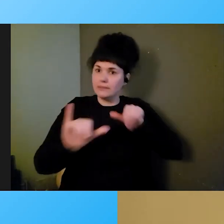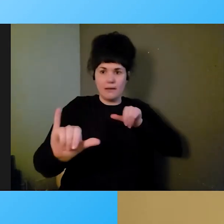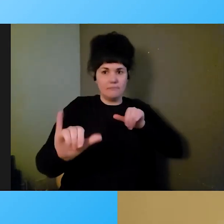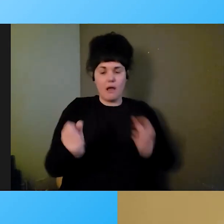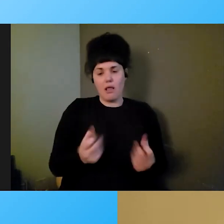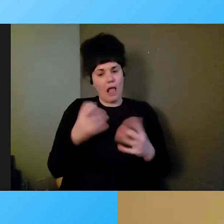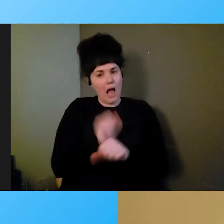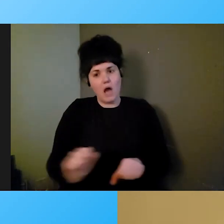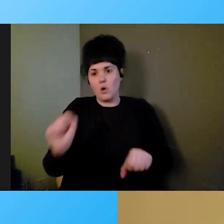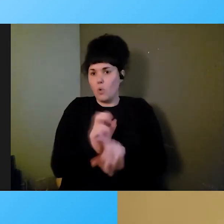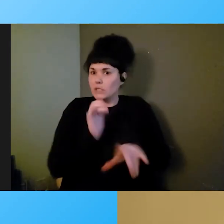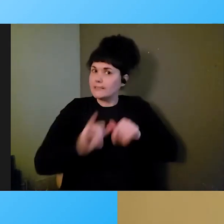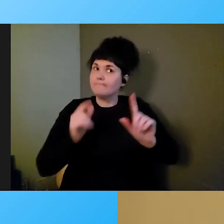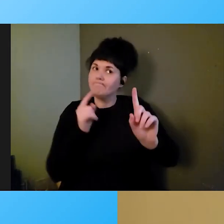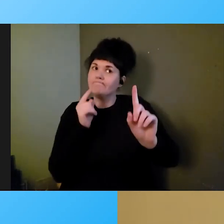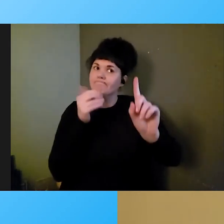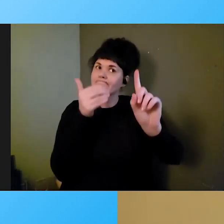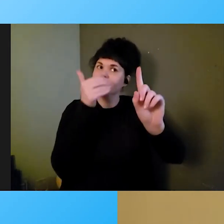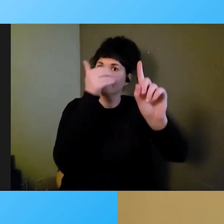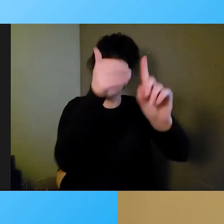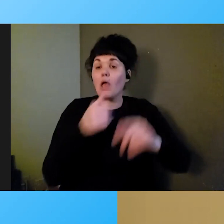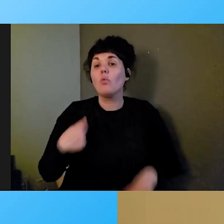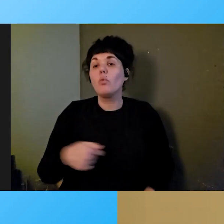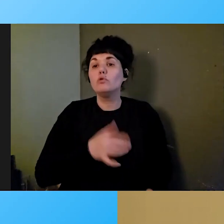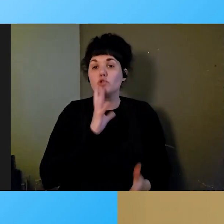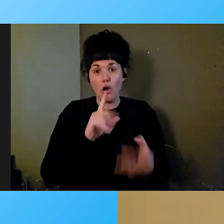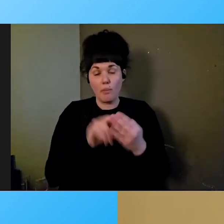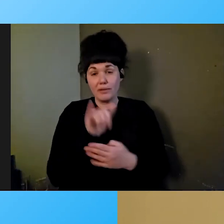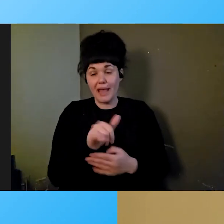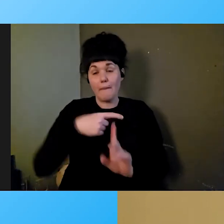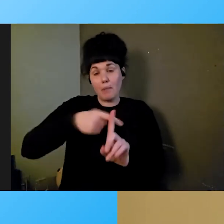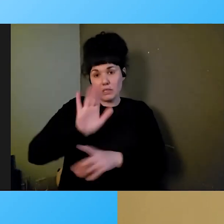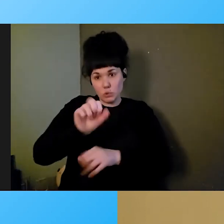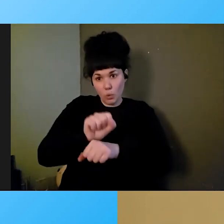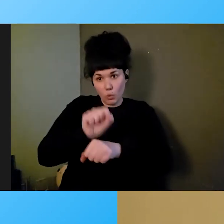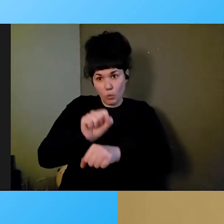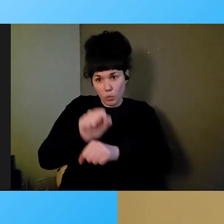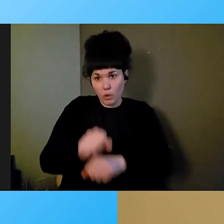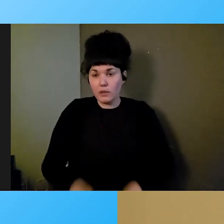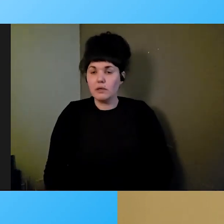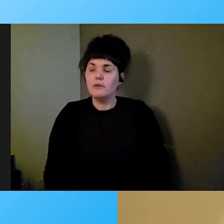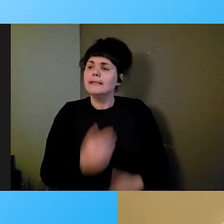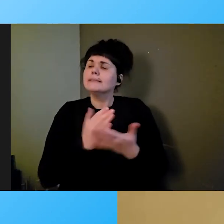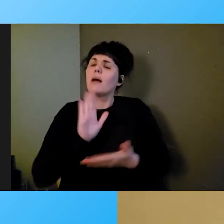We will talk about that. And talk about the work you are doing. The some of the successes and some of the gaps